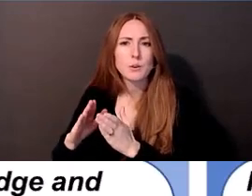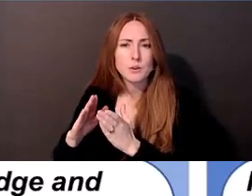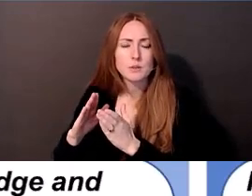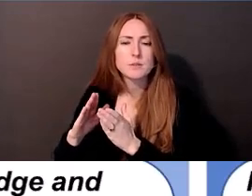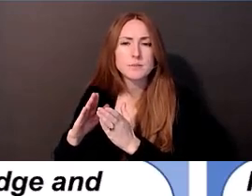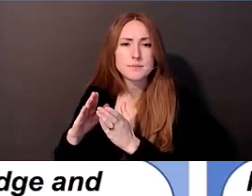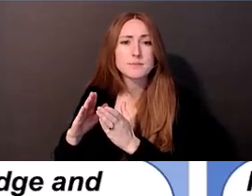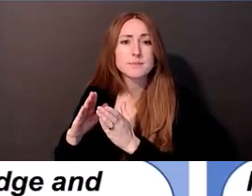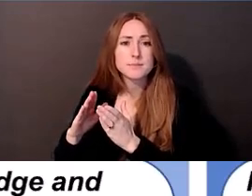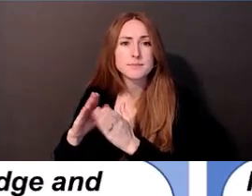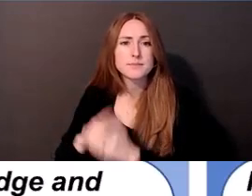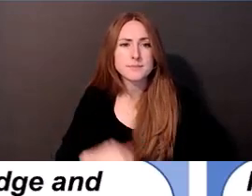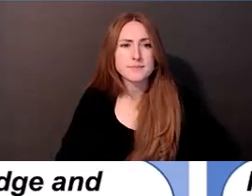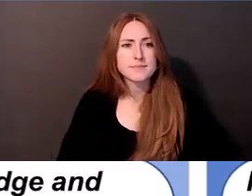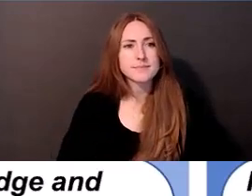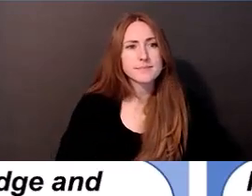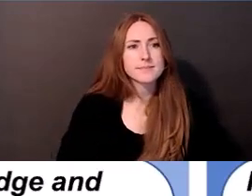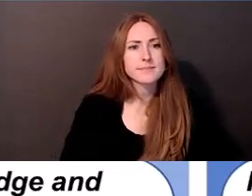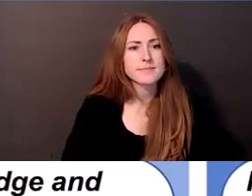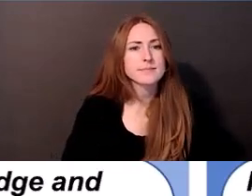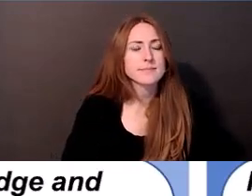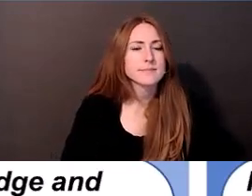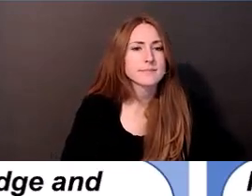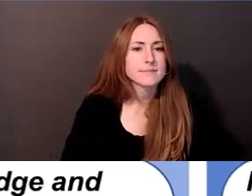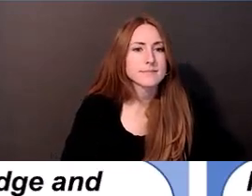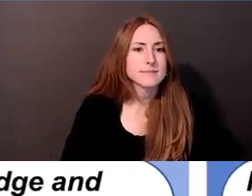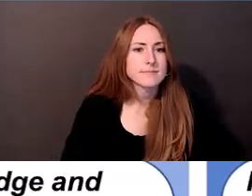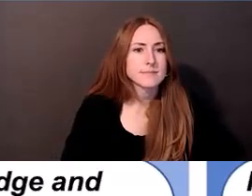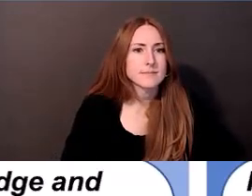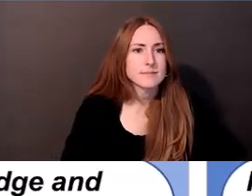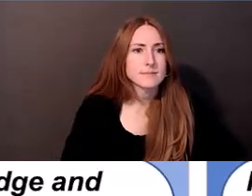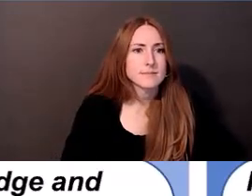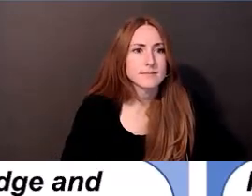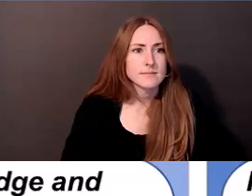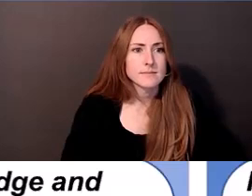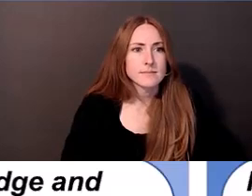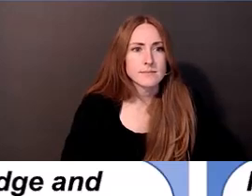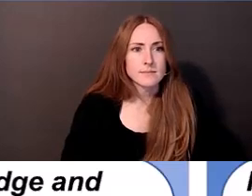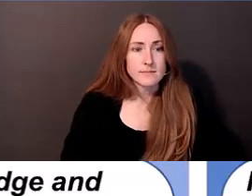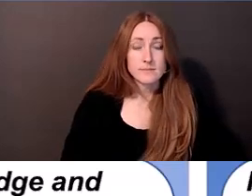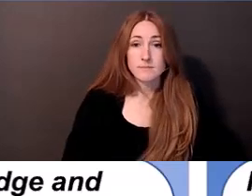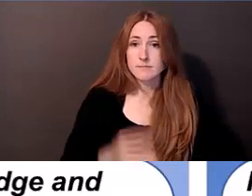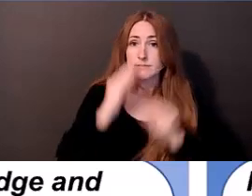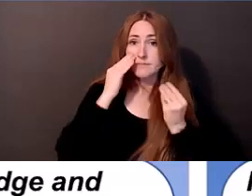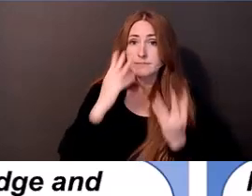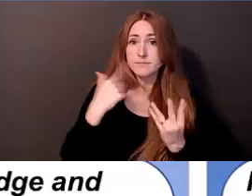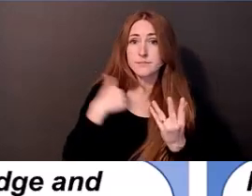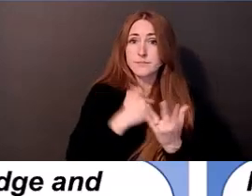So from this first phase we gathered information about barriers and facilitators to implementing